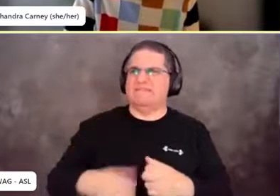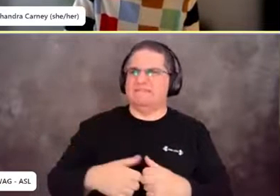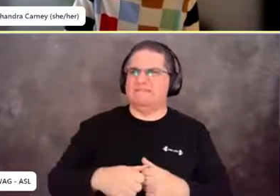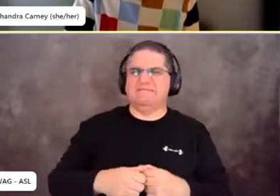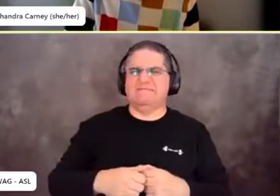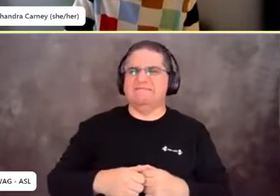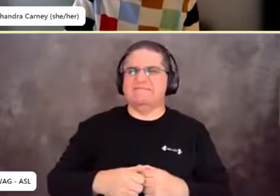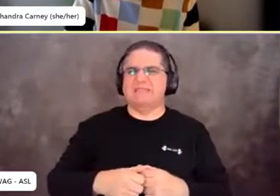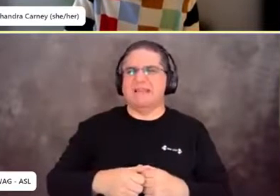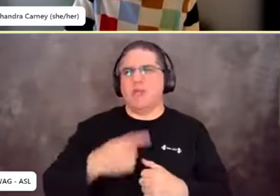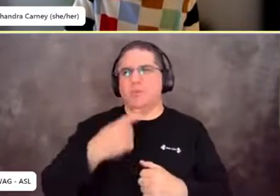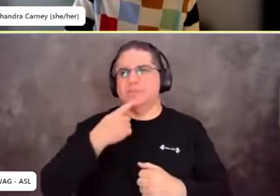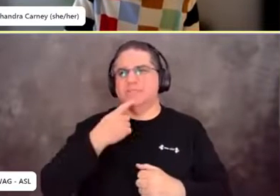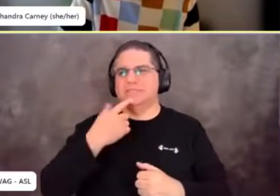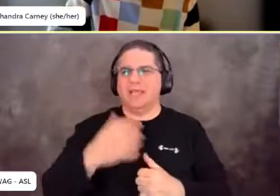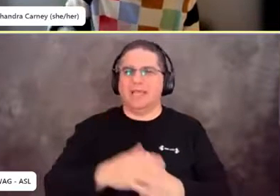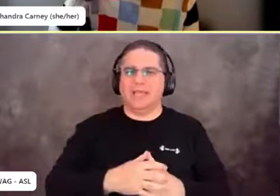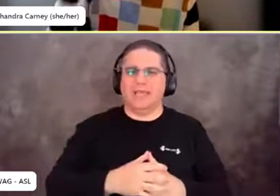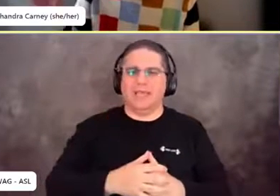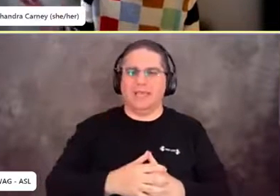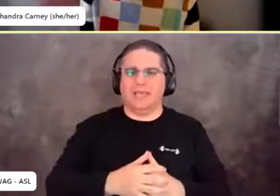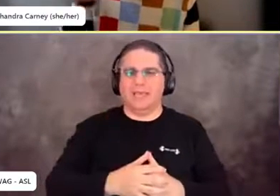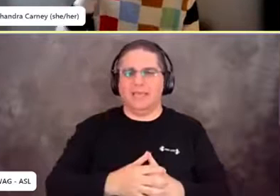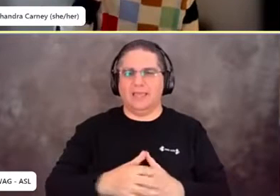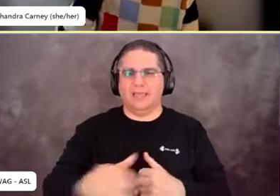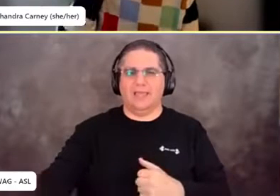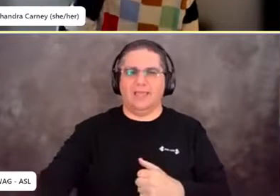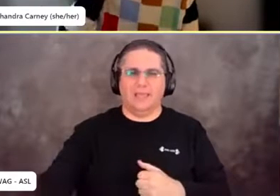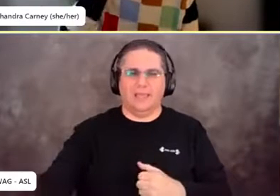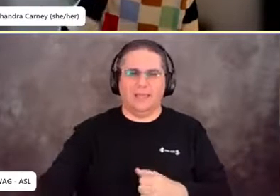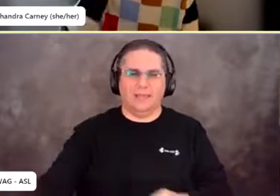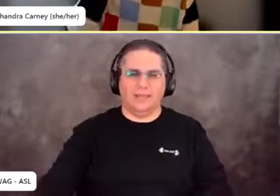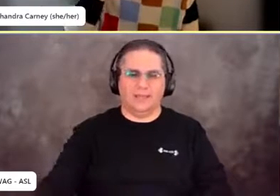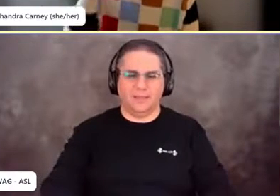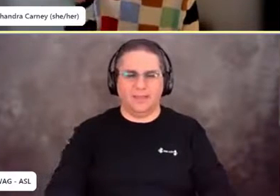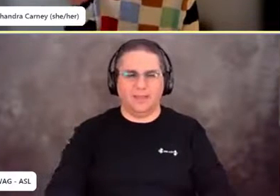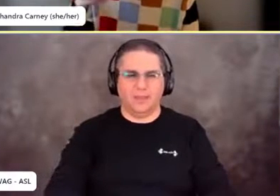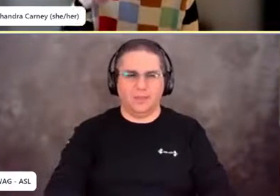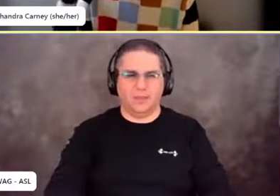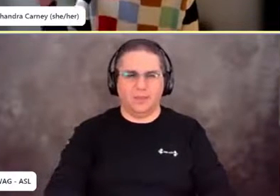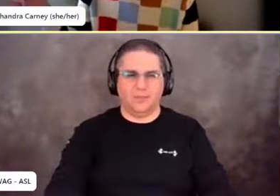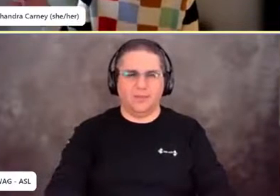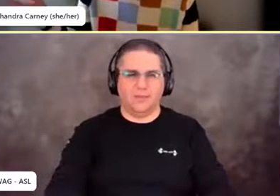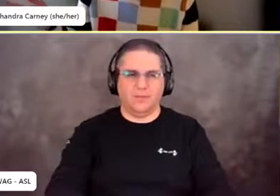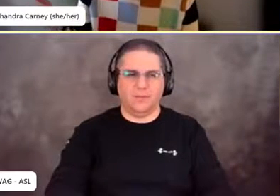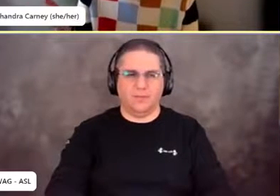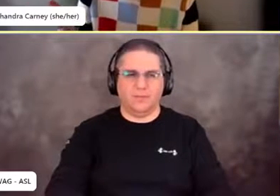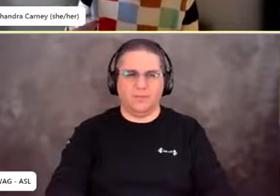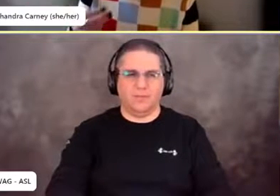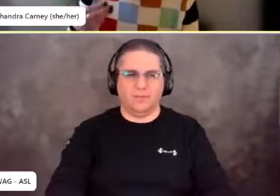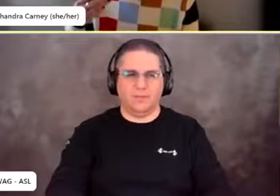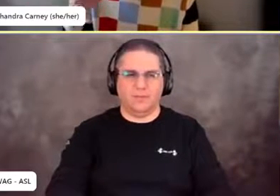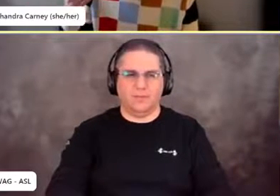[GREG] Perfect. We'll put Chandra on -- one thing.